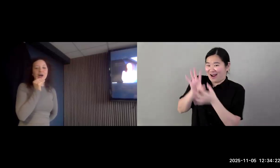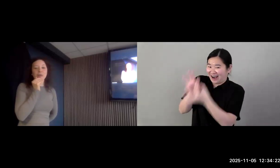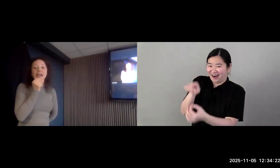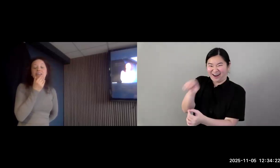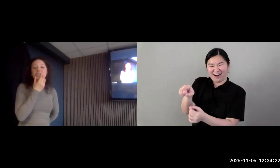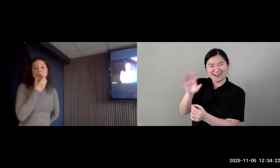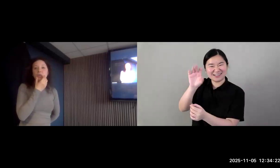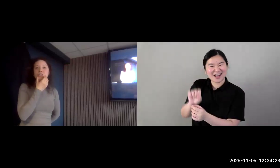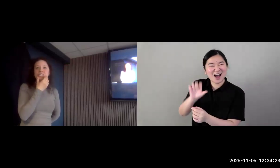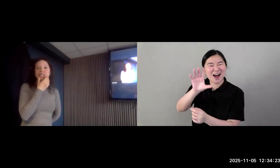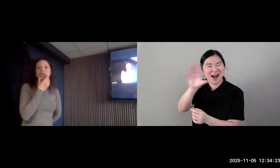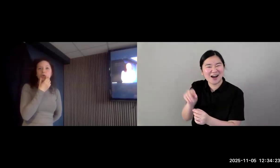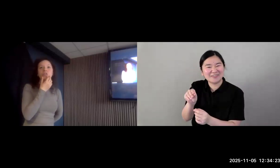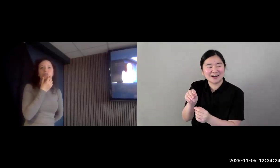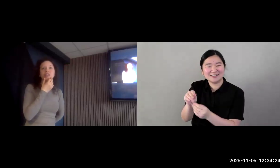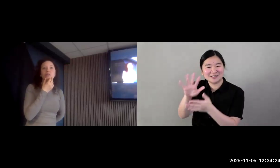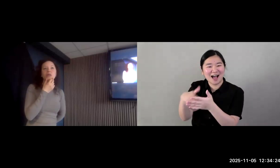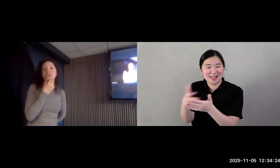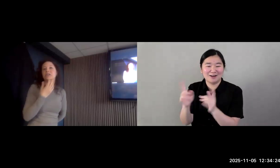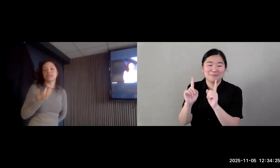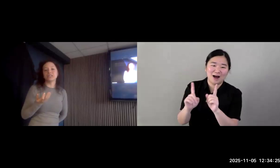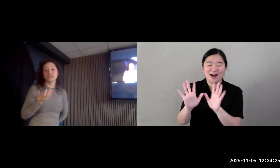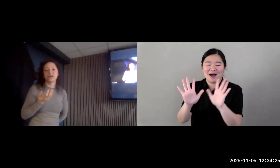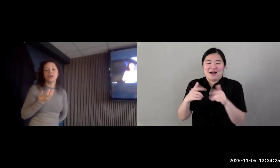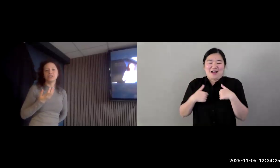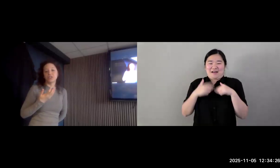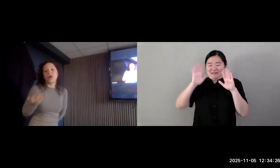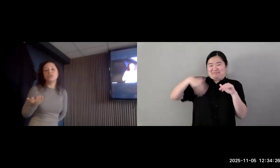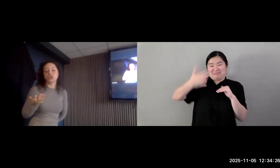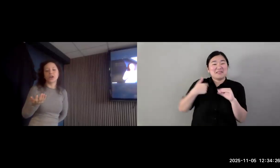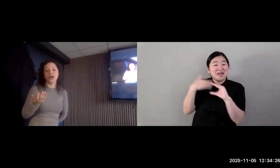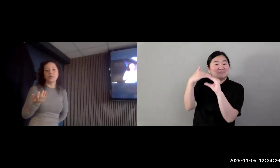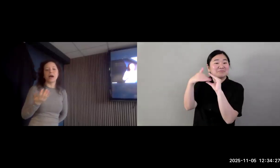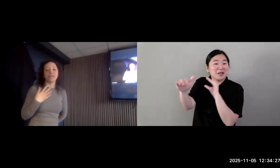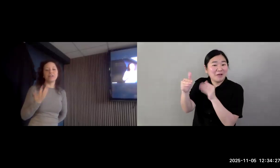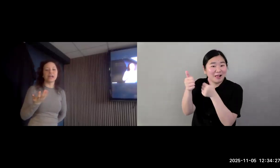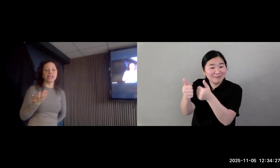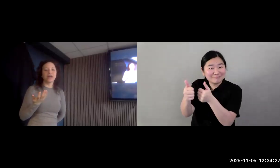But yeah, that's so interesting. It could very well be connected to the culture, but I feel like.